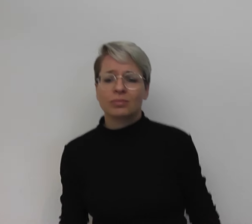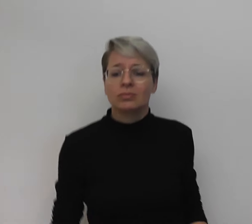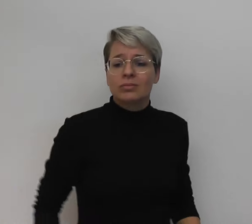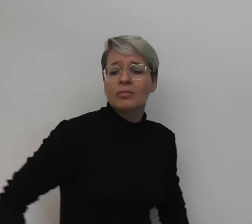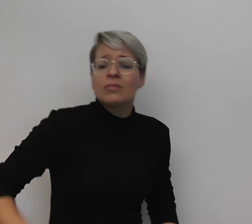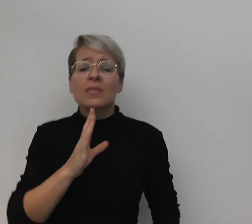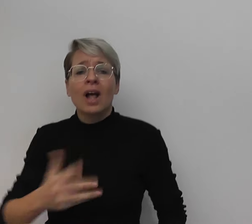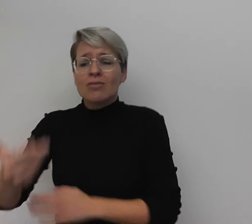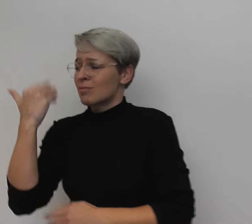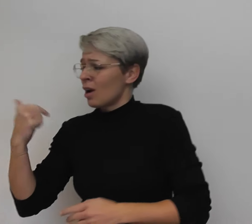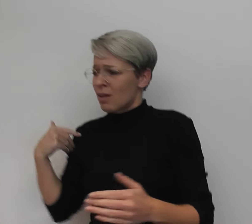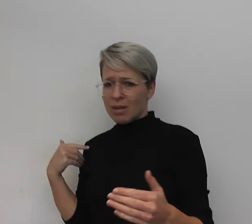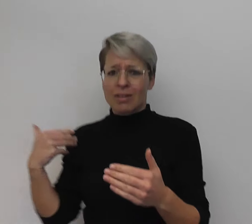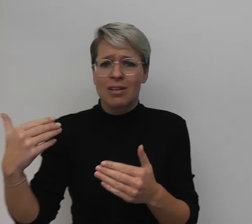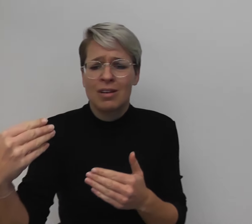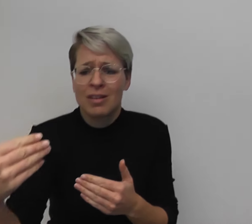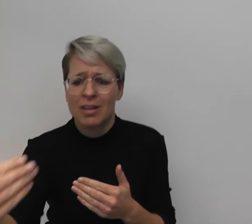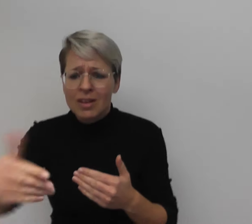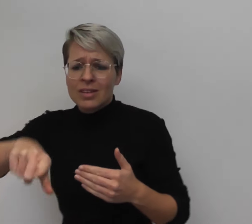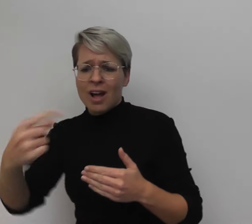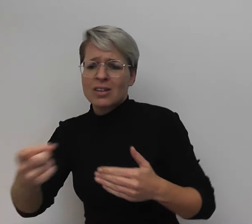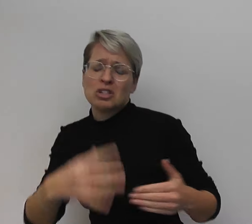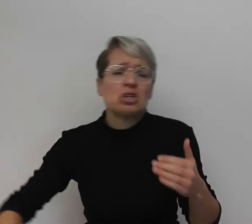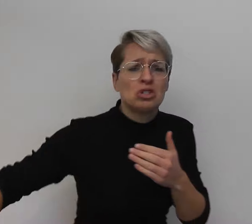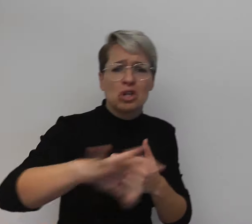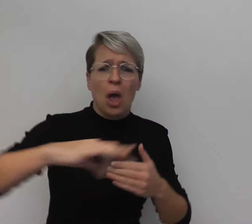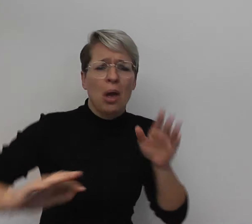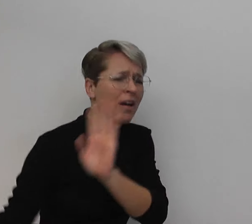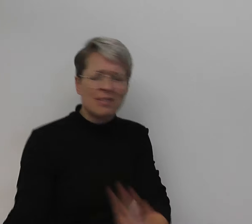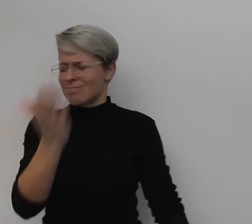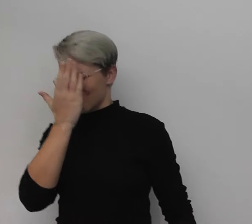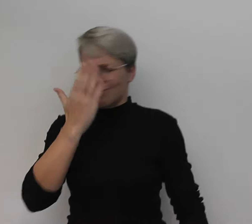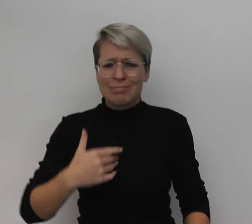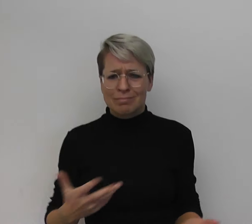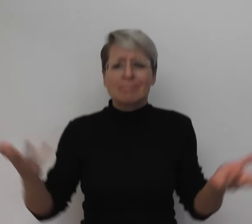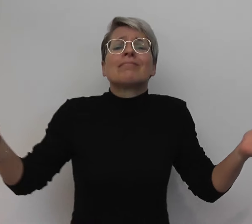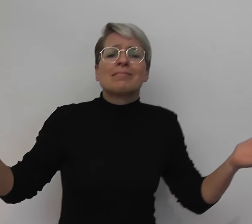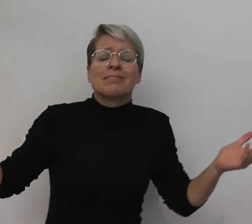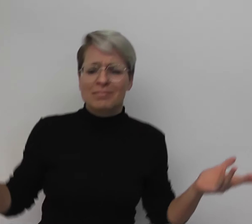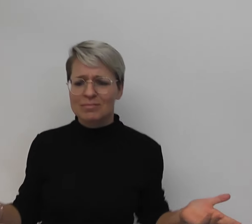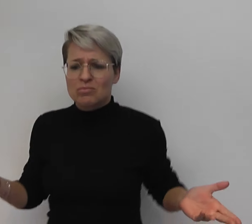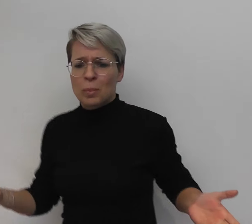What if I'll be outrun? It haunts me down instead